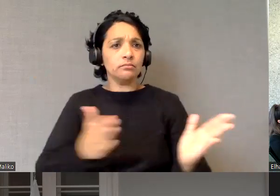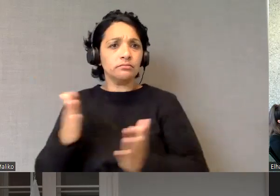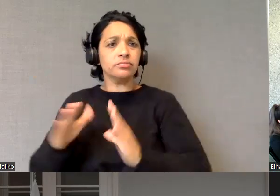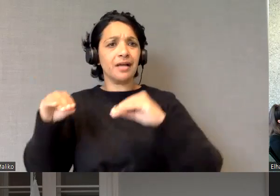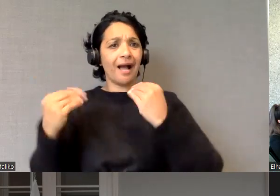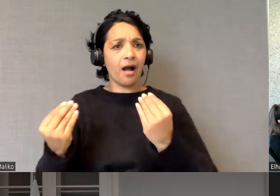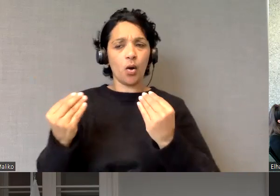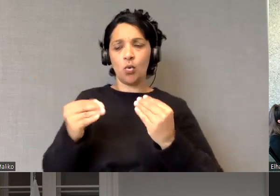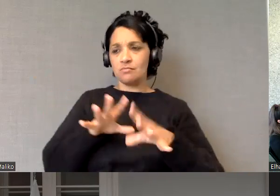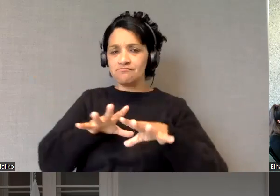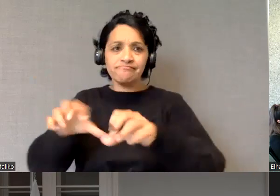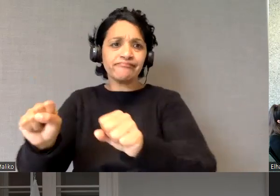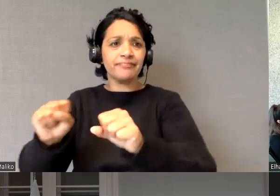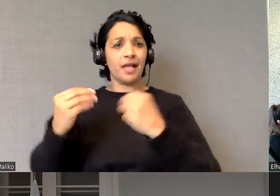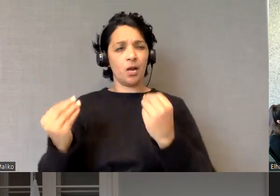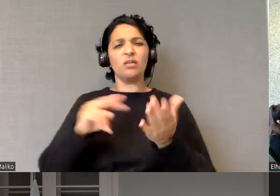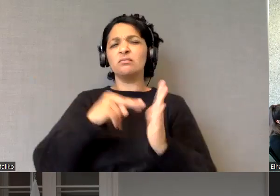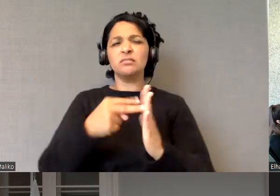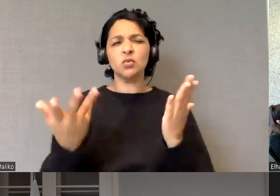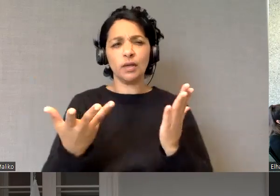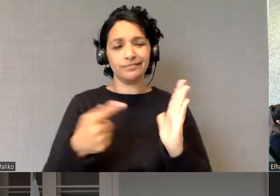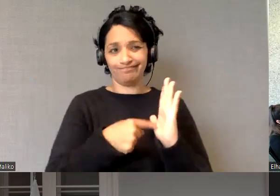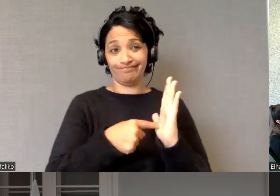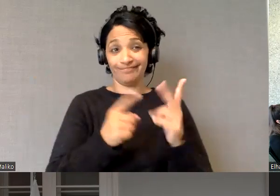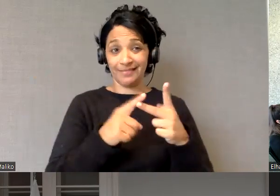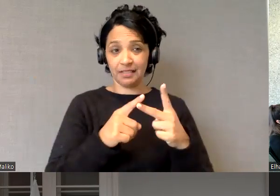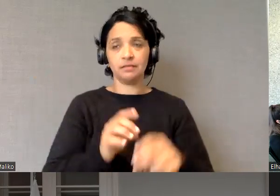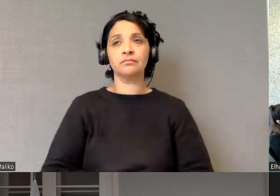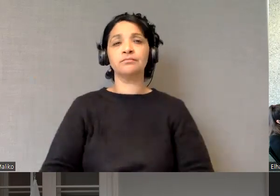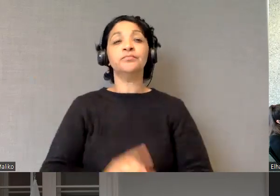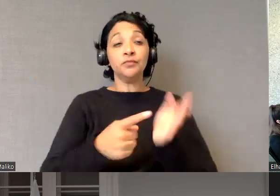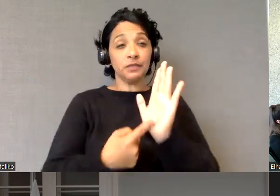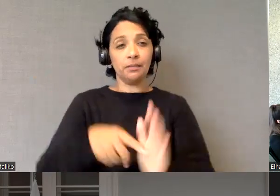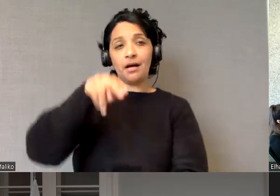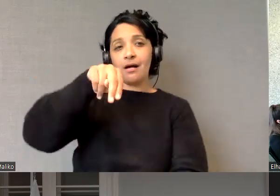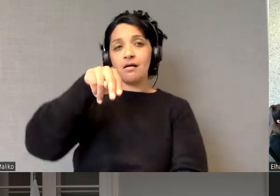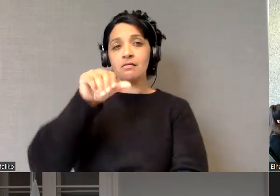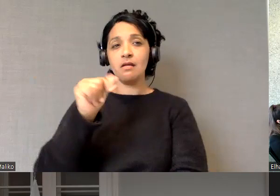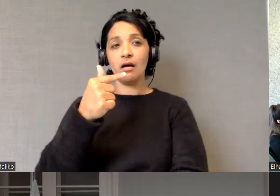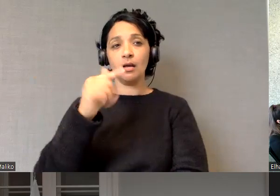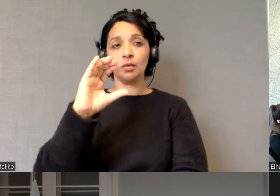Meaning when we ask, when we look through the NATO training manuals used by most of